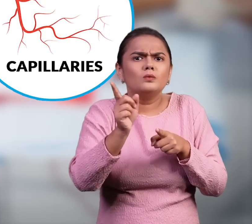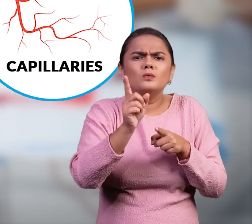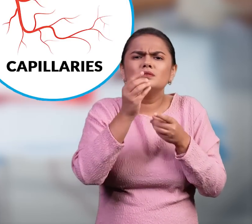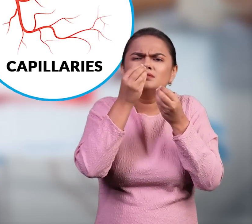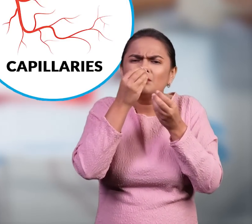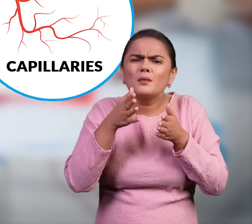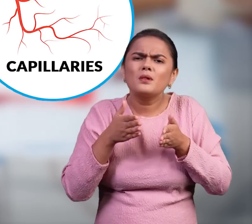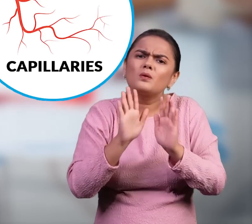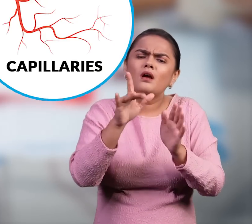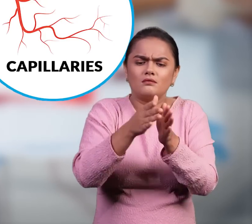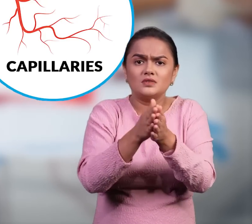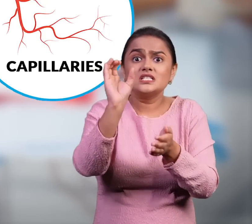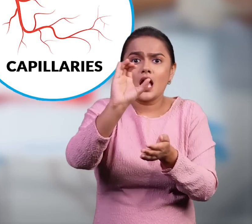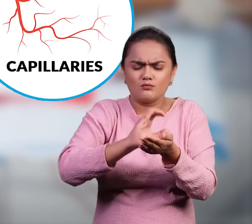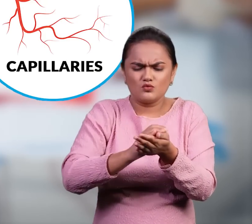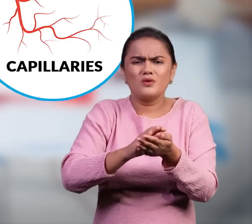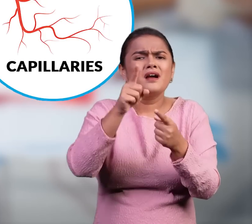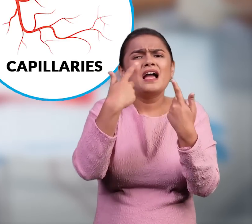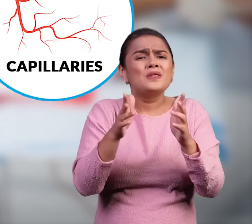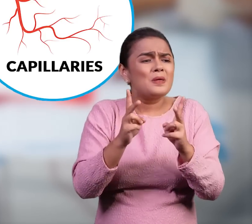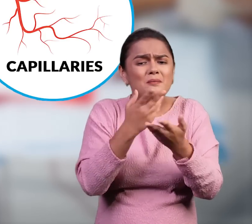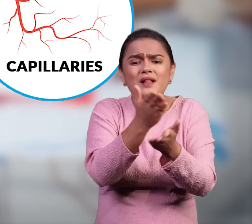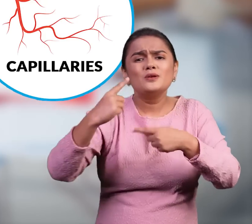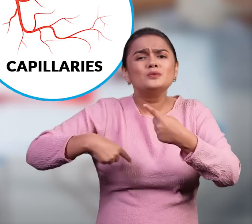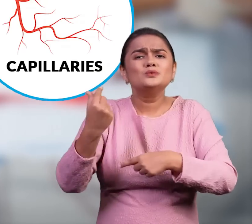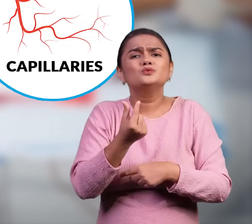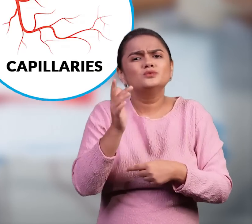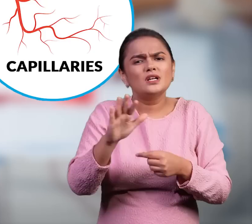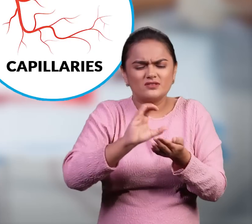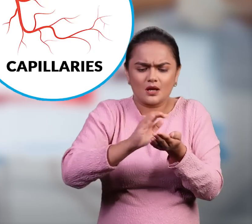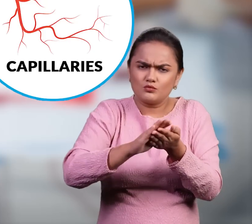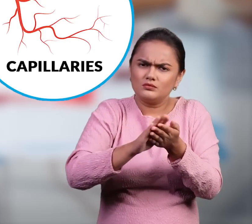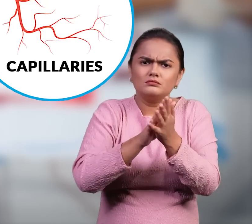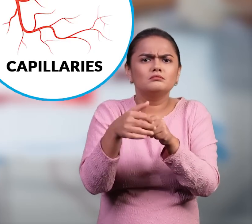Simply washing your hands with soap will destroy the virus.